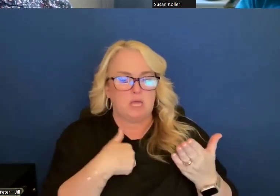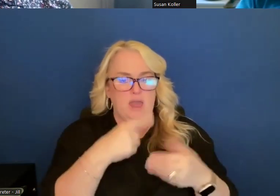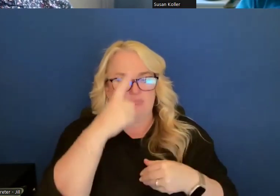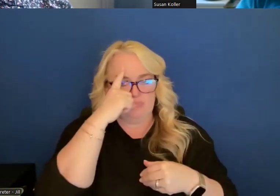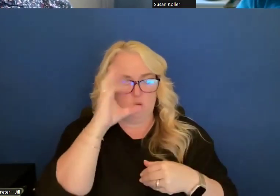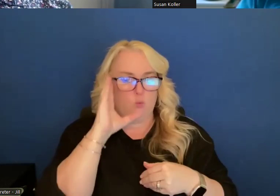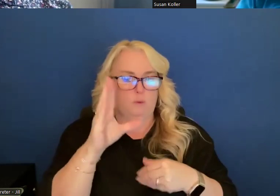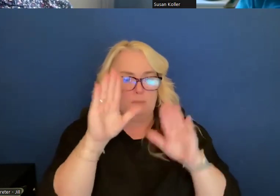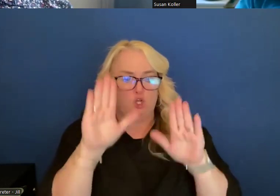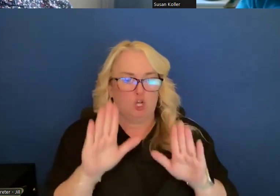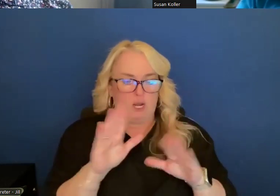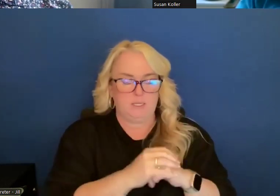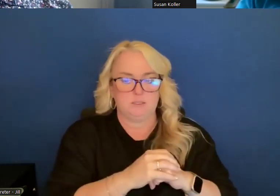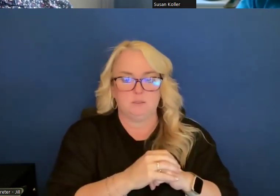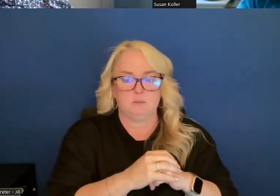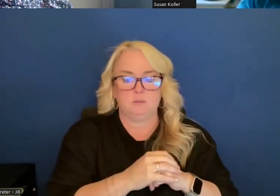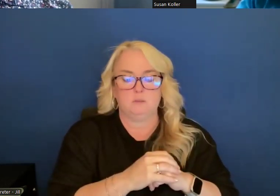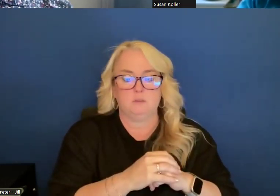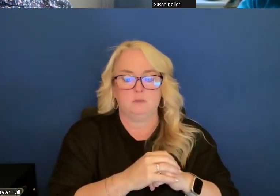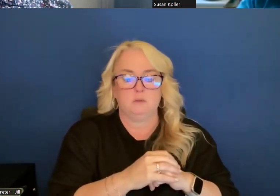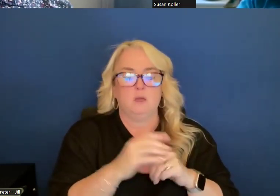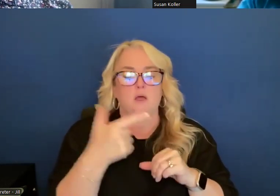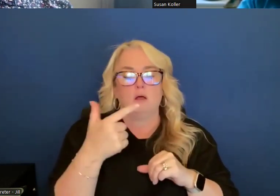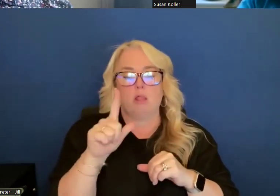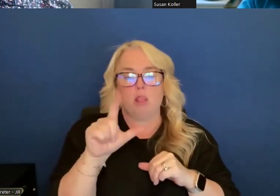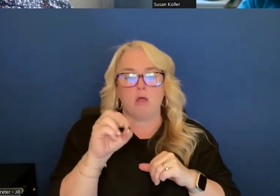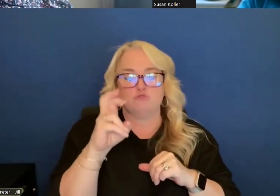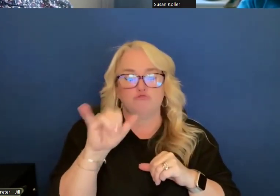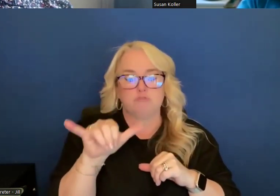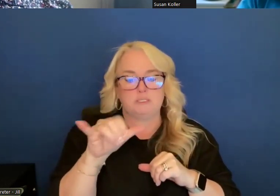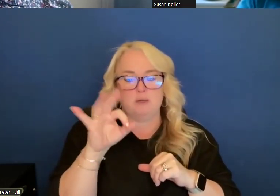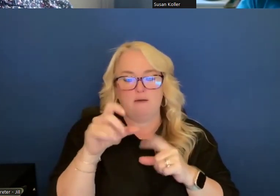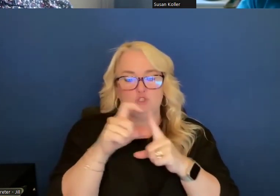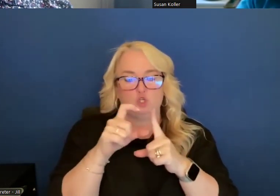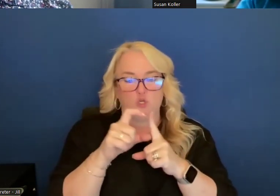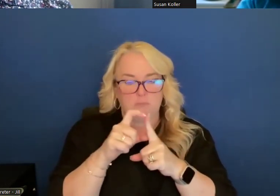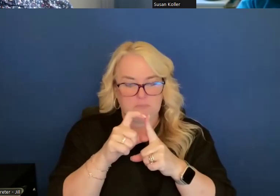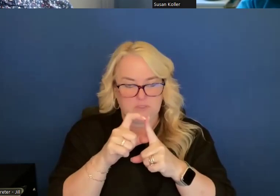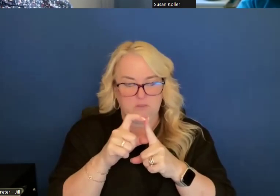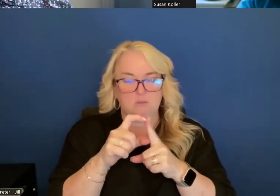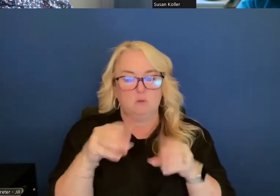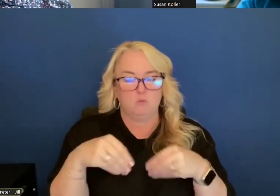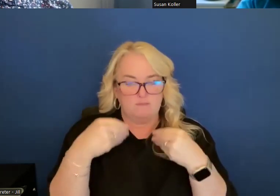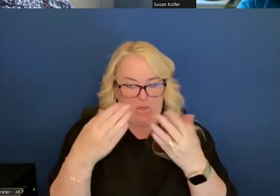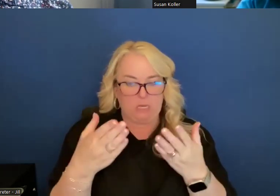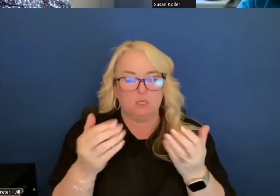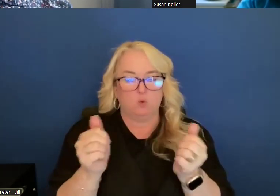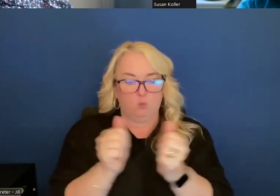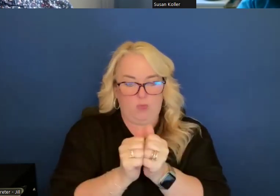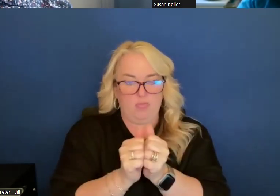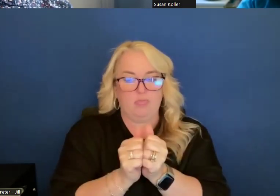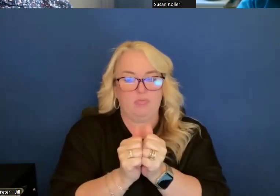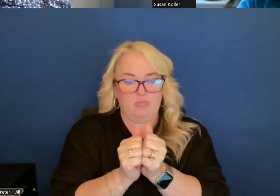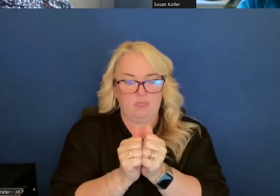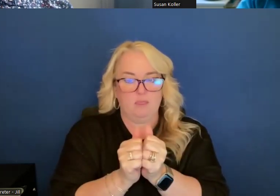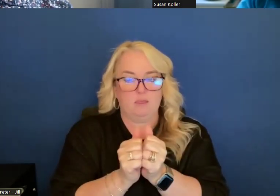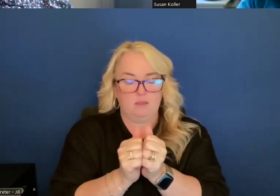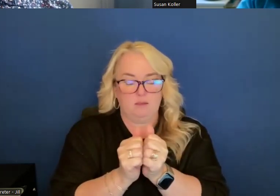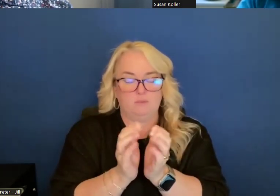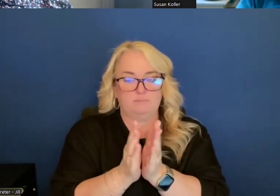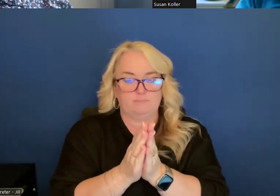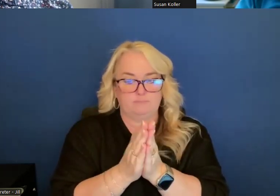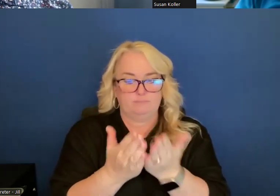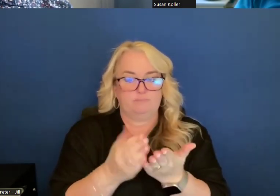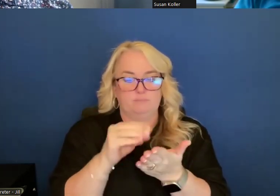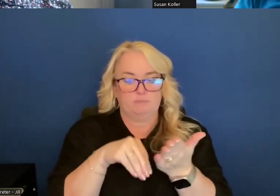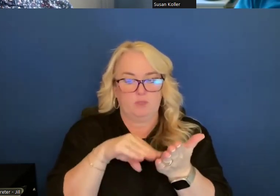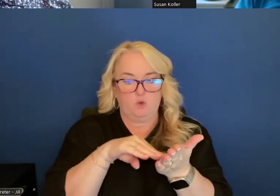like, a glossary of terms provided with the waiver. And